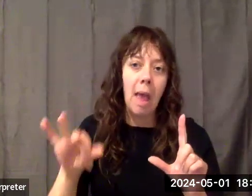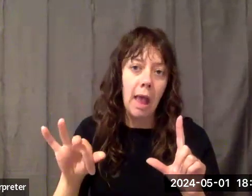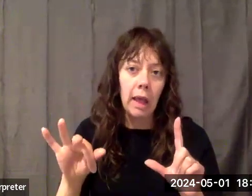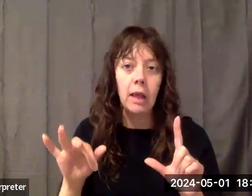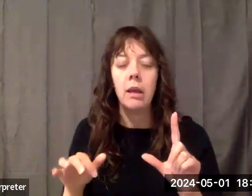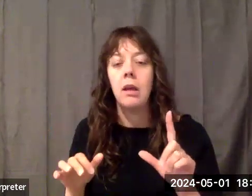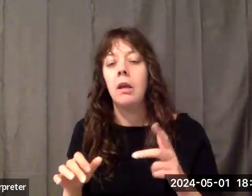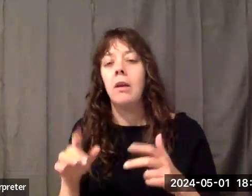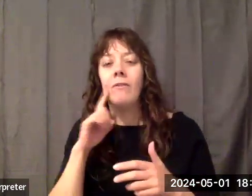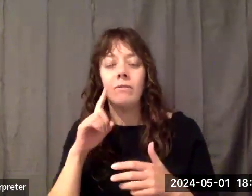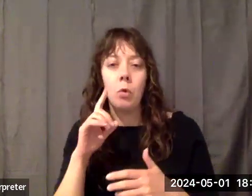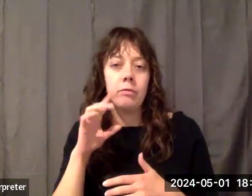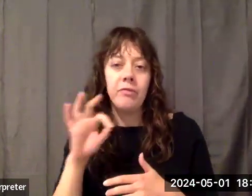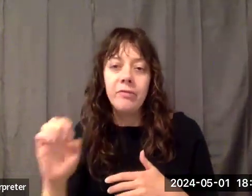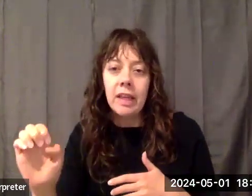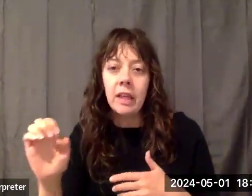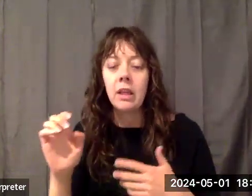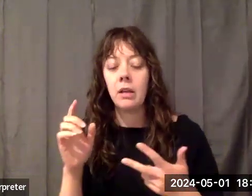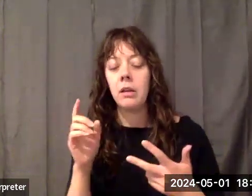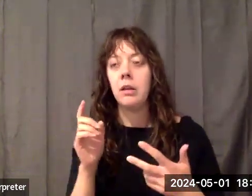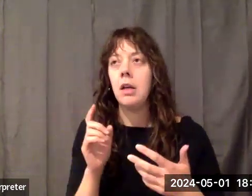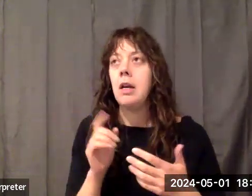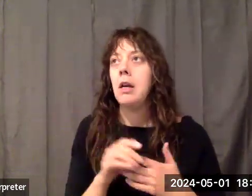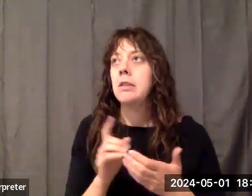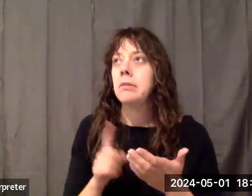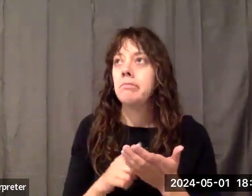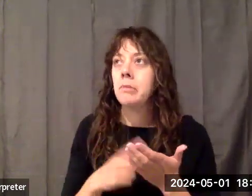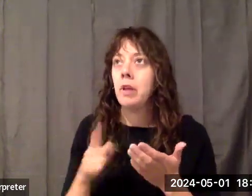to get somebody